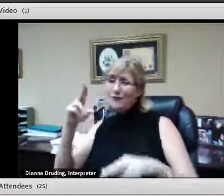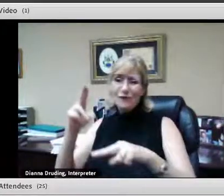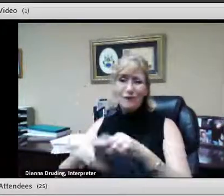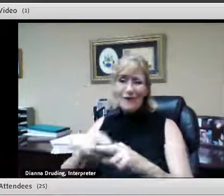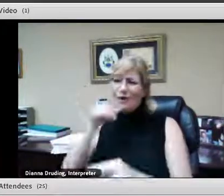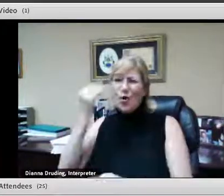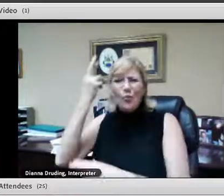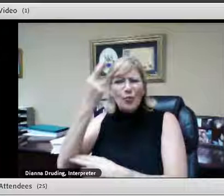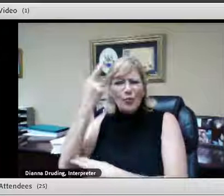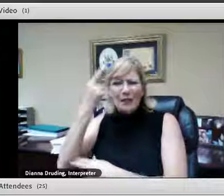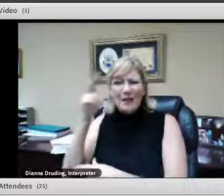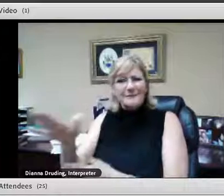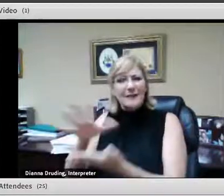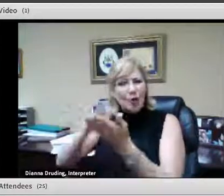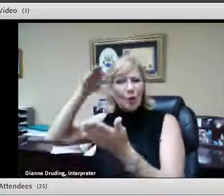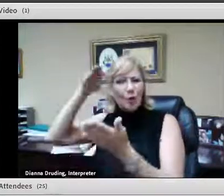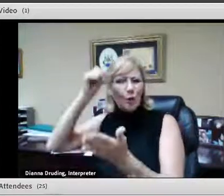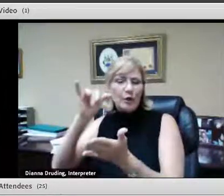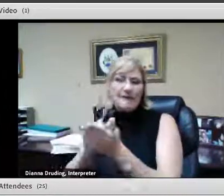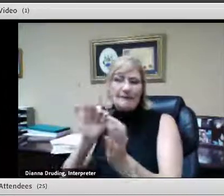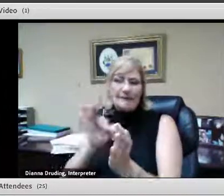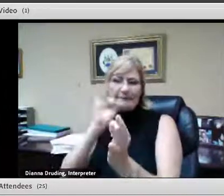and, you know, that's exactly what we try to make happen,